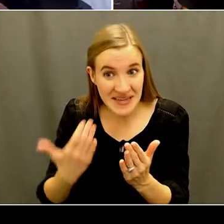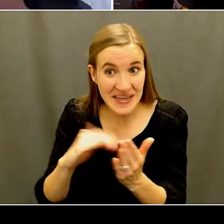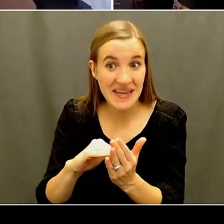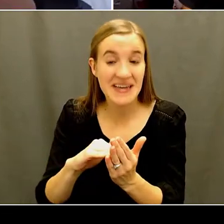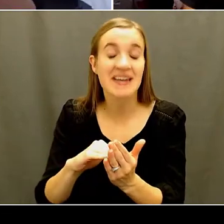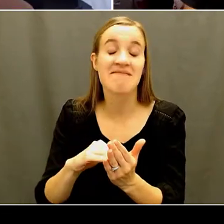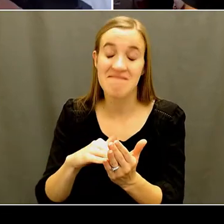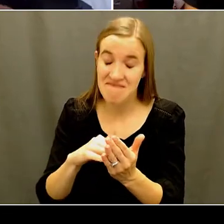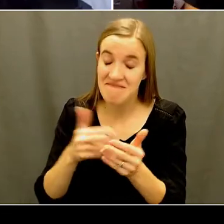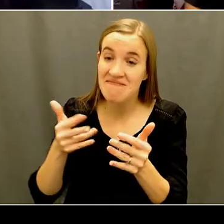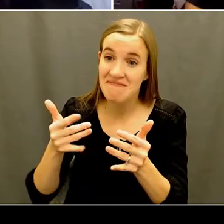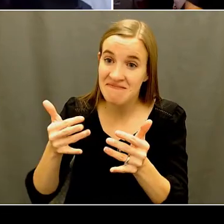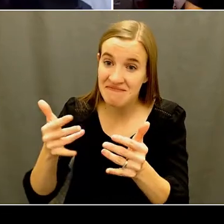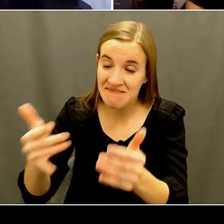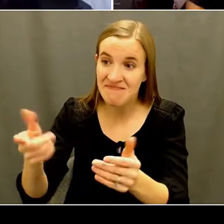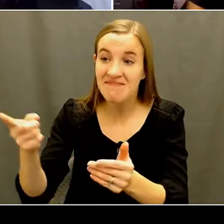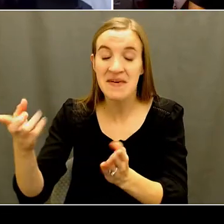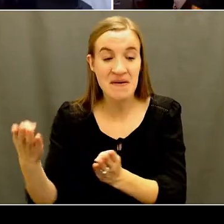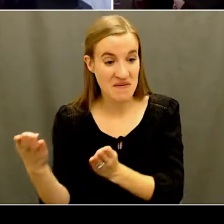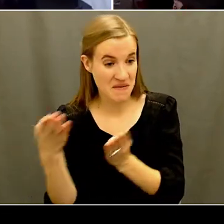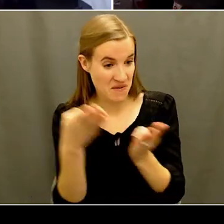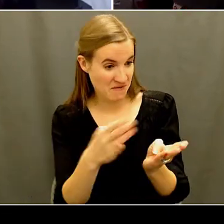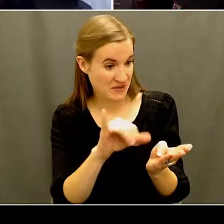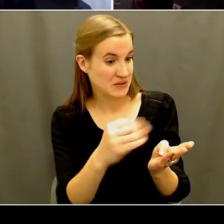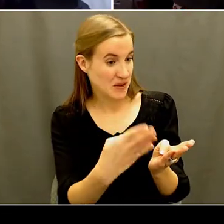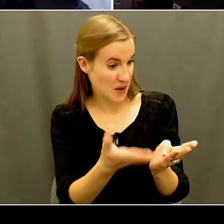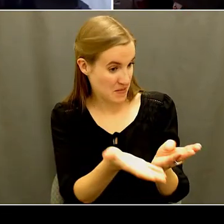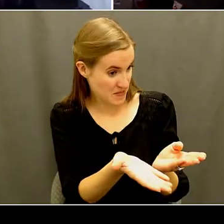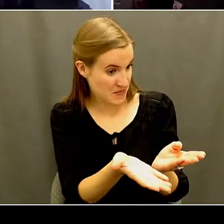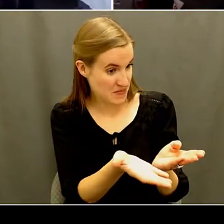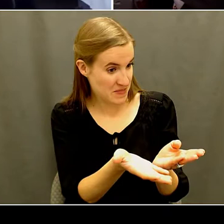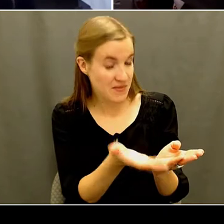position to the Office of Management and Budget. And so basically for the last